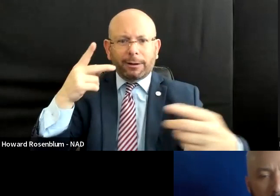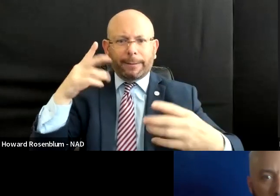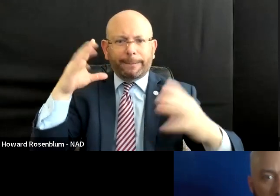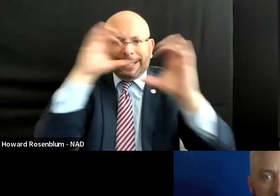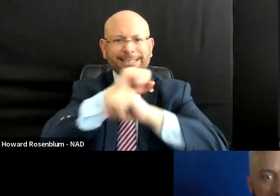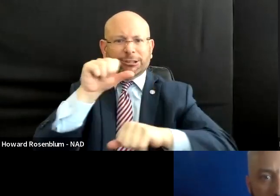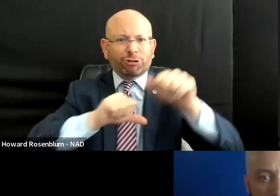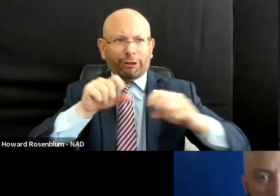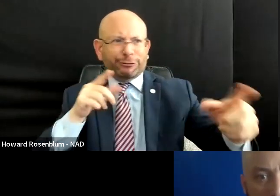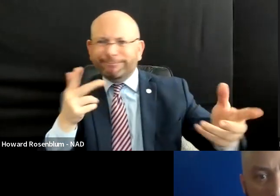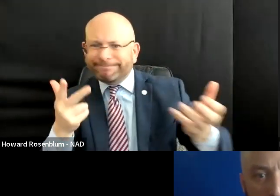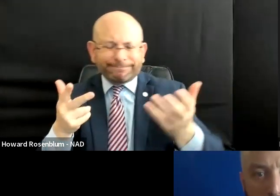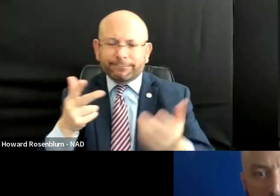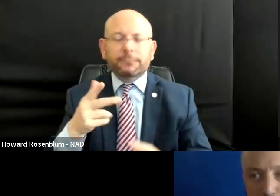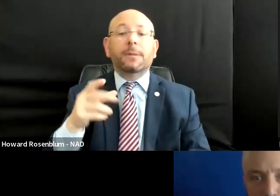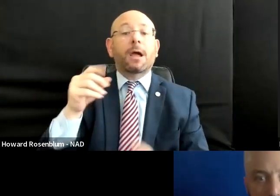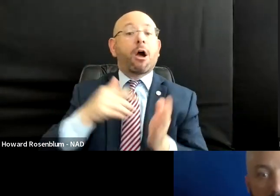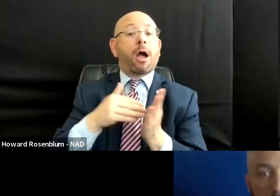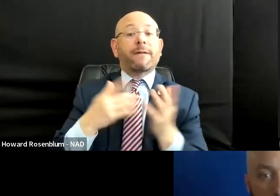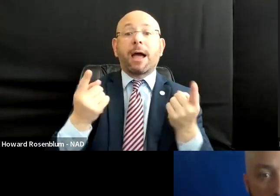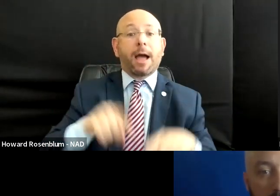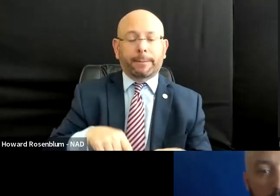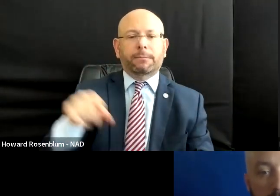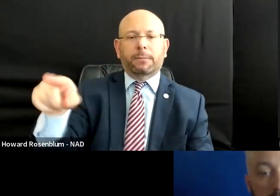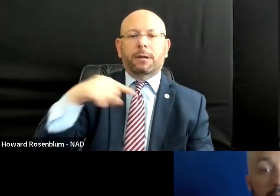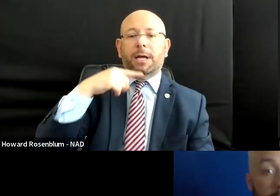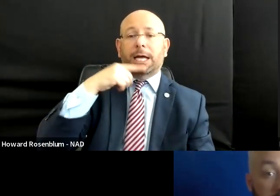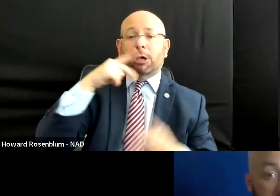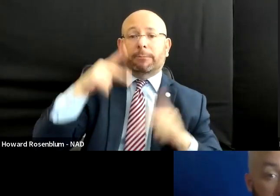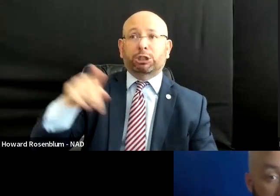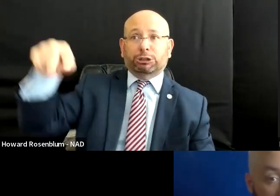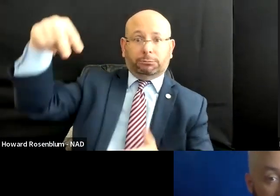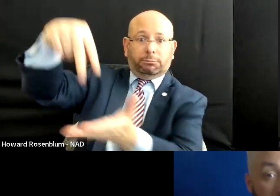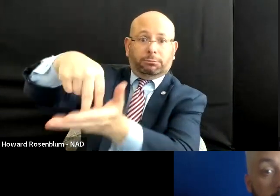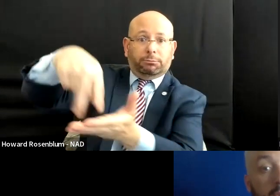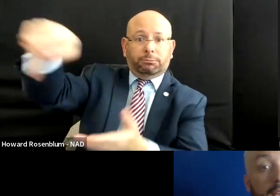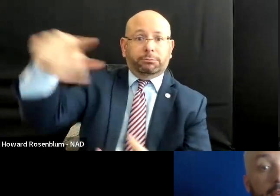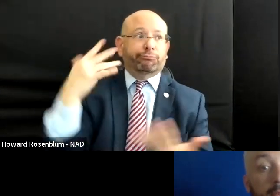accepted a ride, they would have to look for this person to get into the ride and often times you know what it's